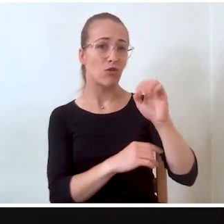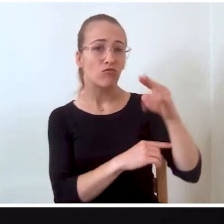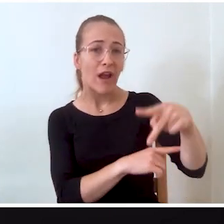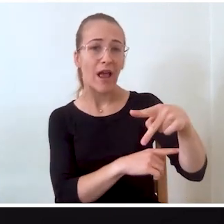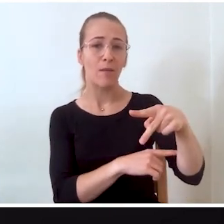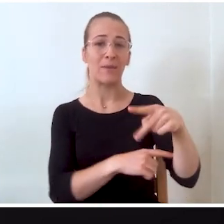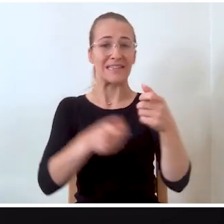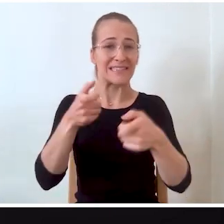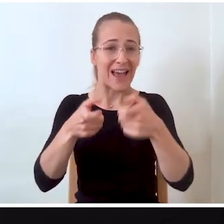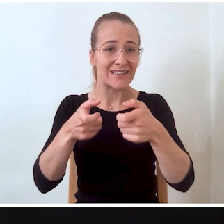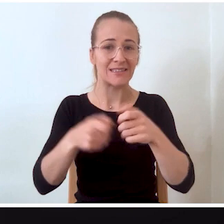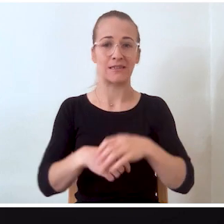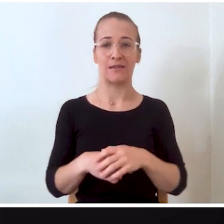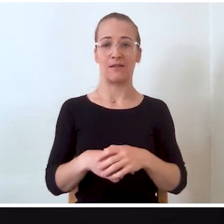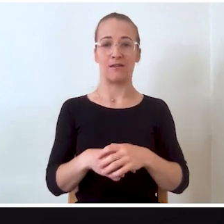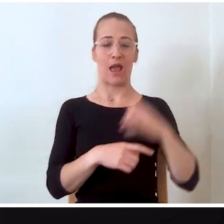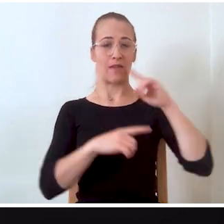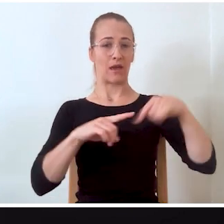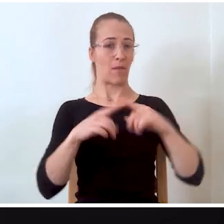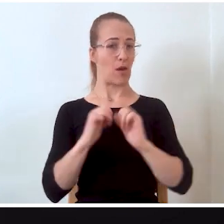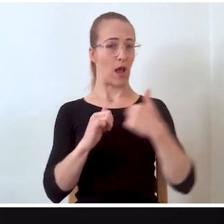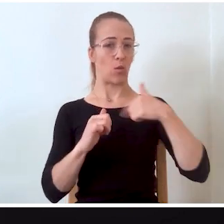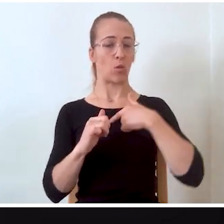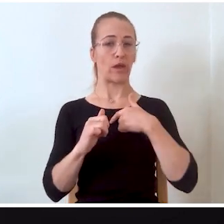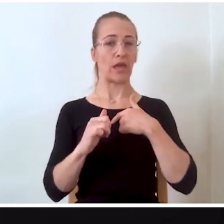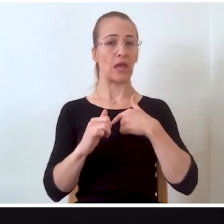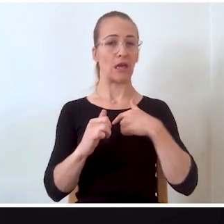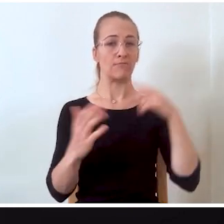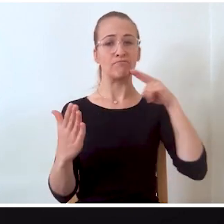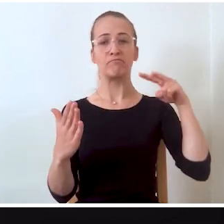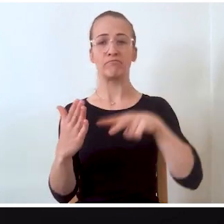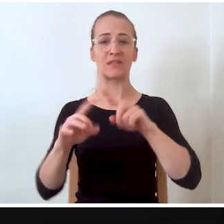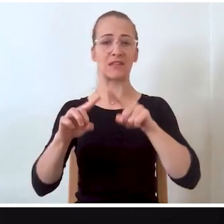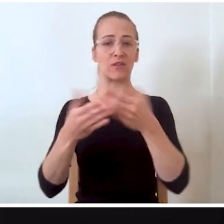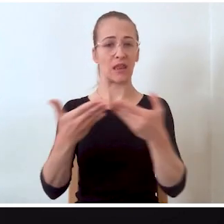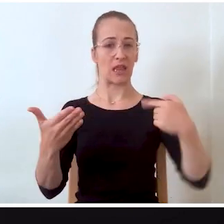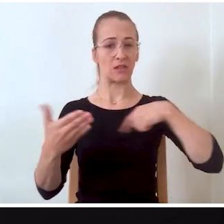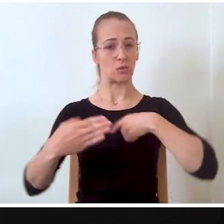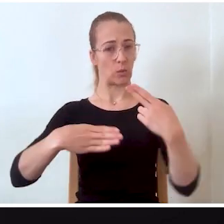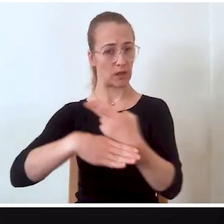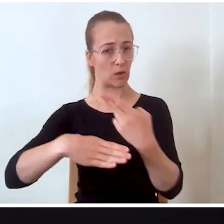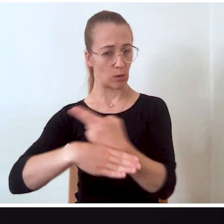I think about how when we are looking at the things that we're using